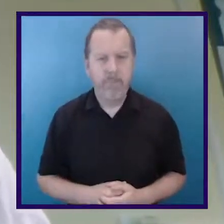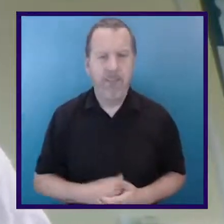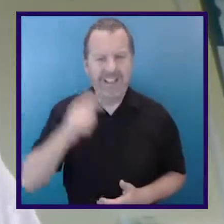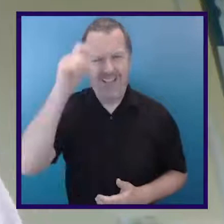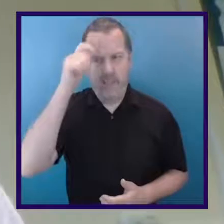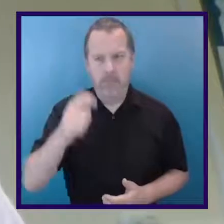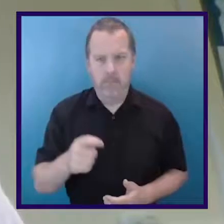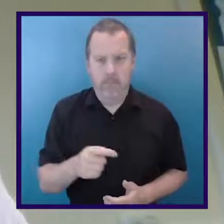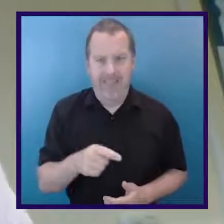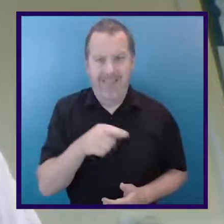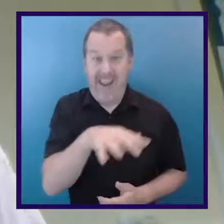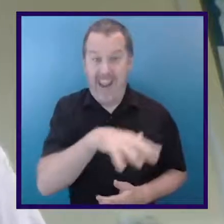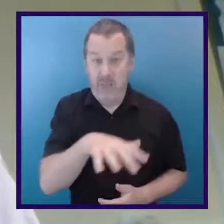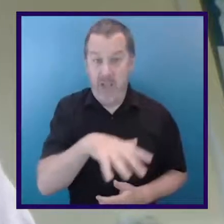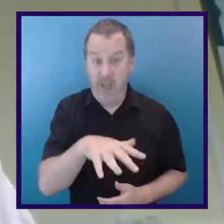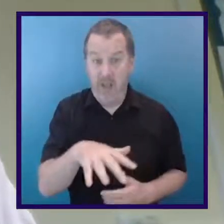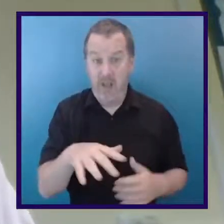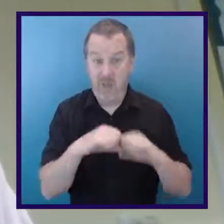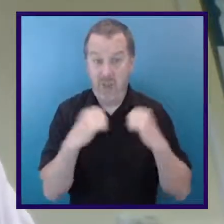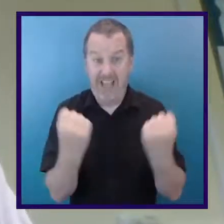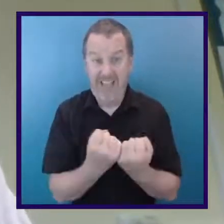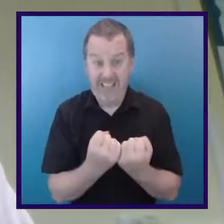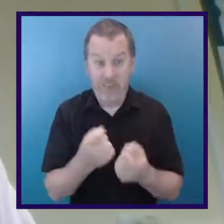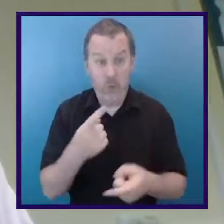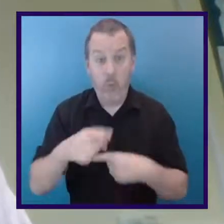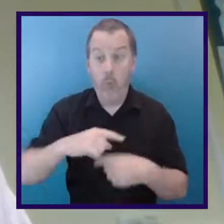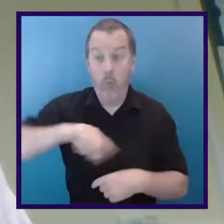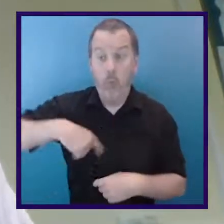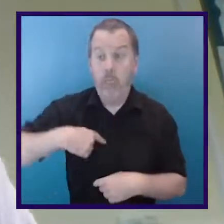And again, I think it's a huge sector of our society that we've actually ignored, you know